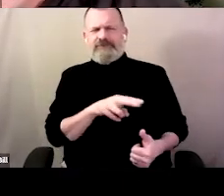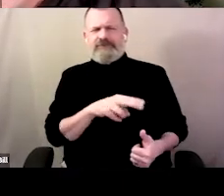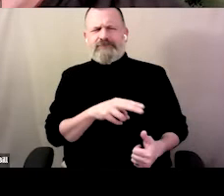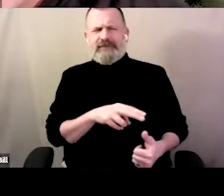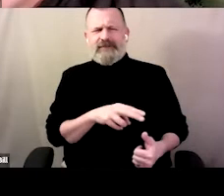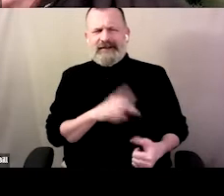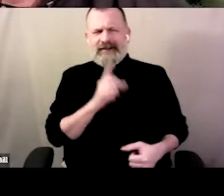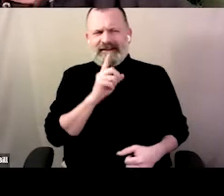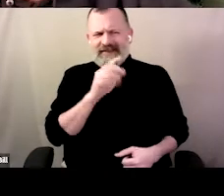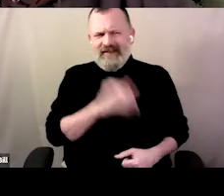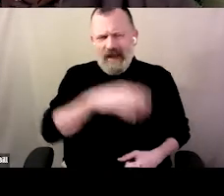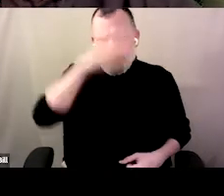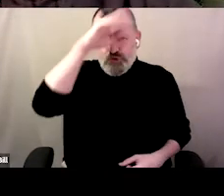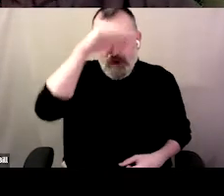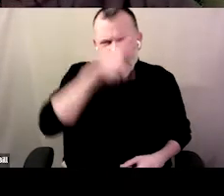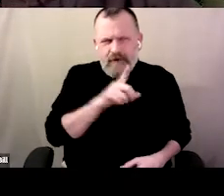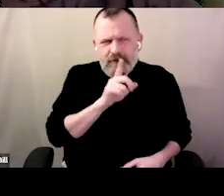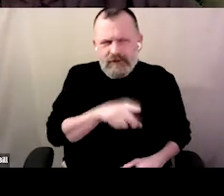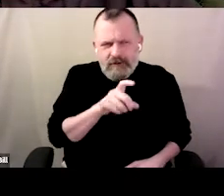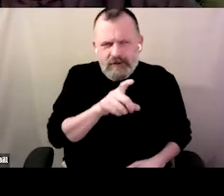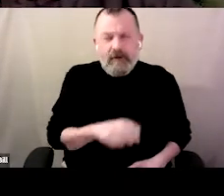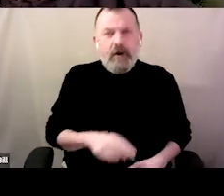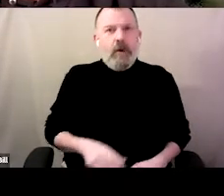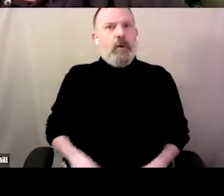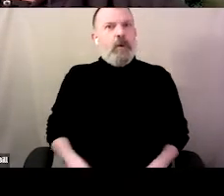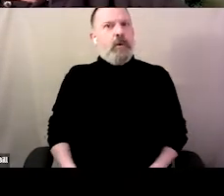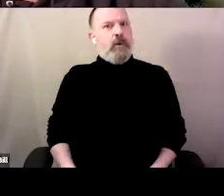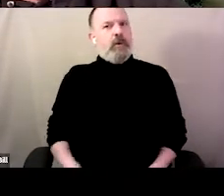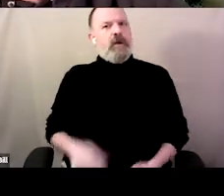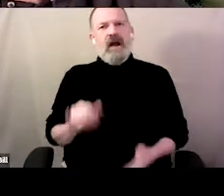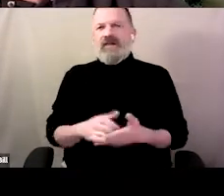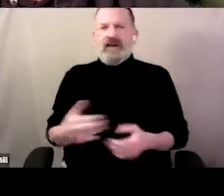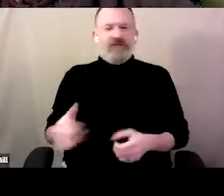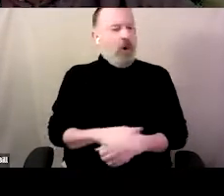CalebBarlow: Like that. That brings us to a whole other level of breakdown and trust me. Yeah,